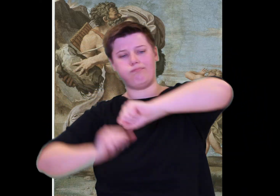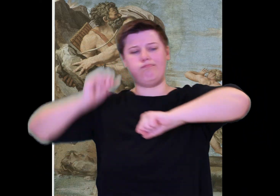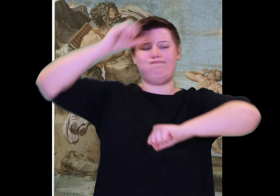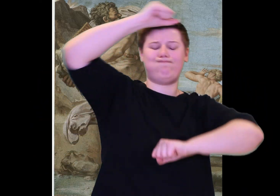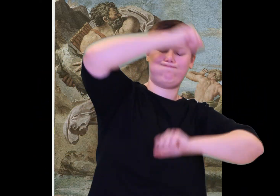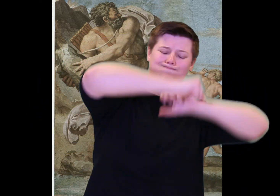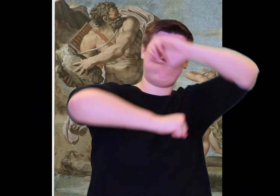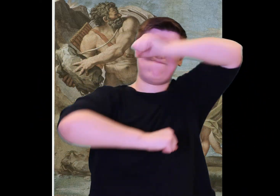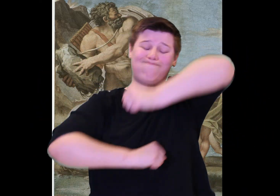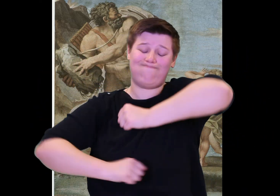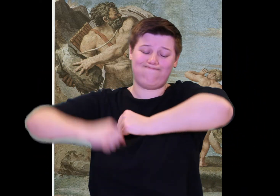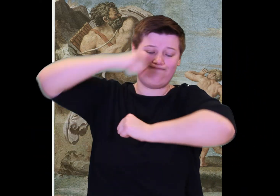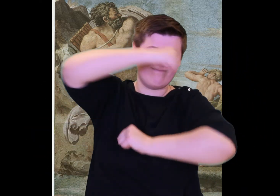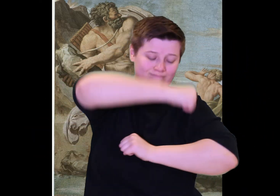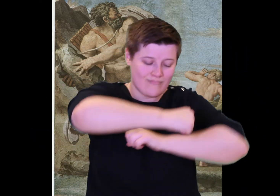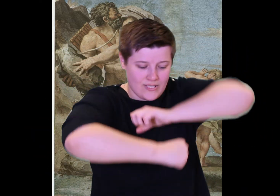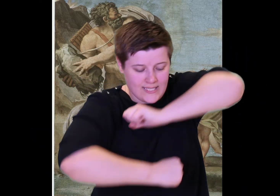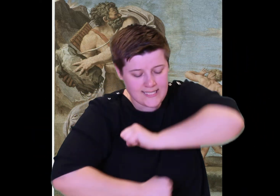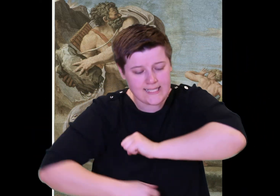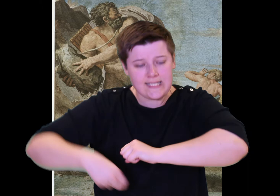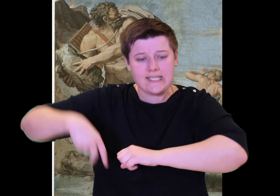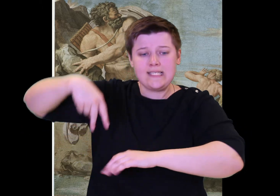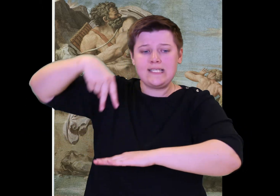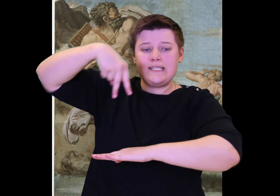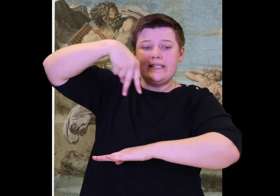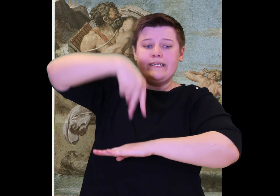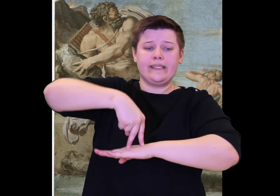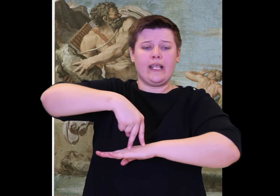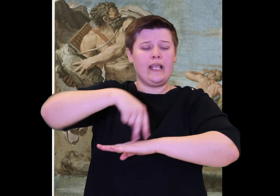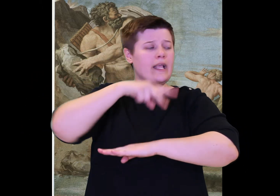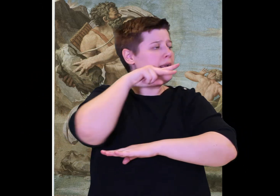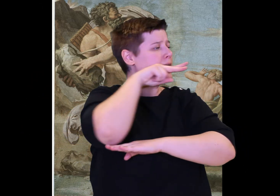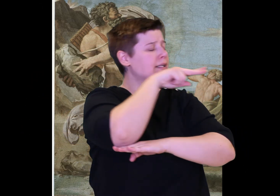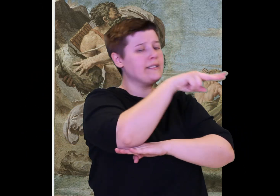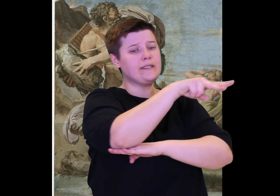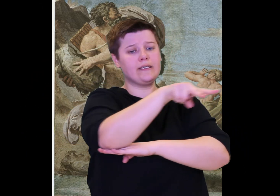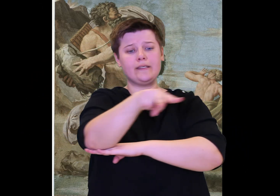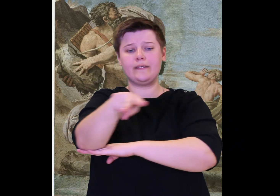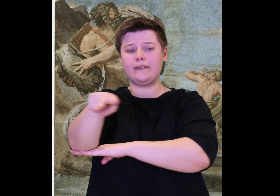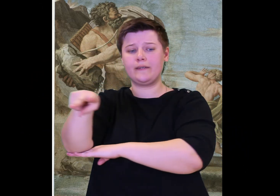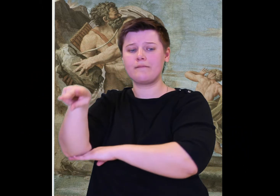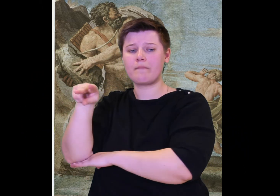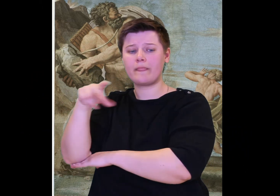crammed close together. I was the only one who chose to moor my ship